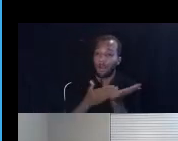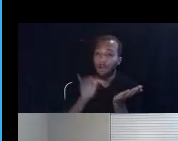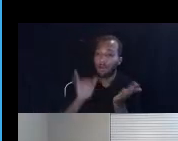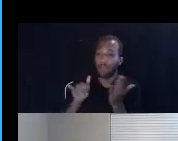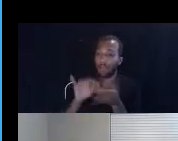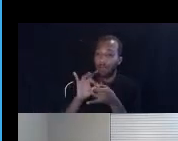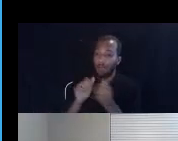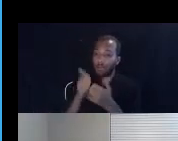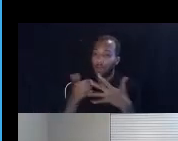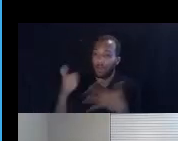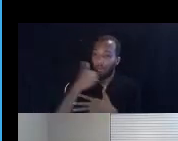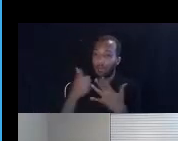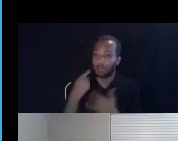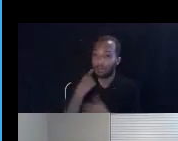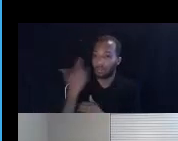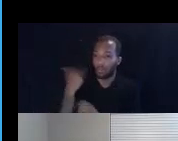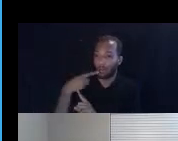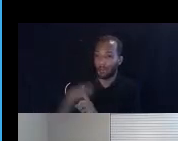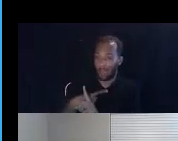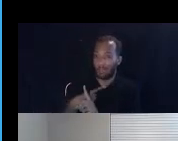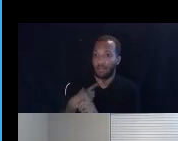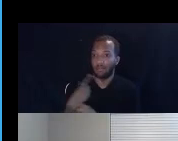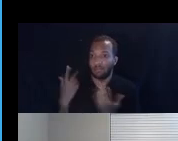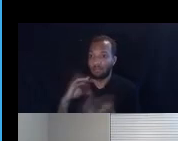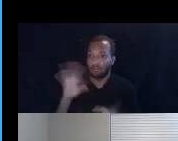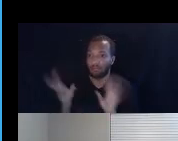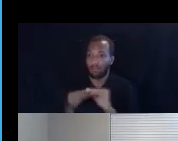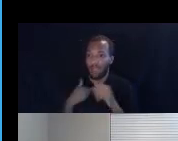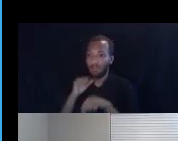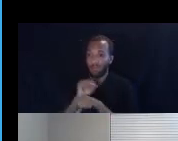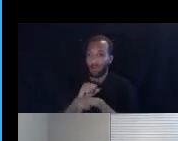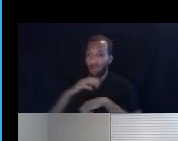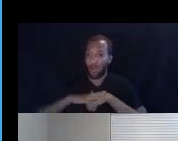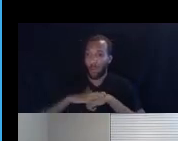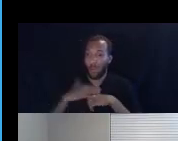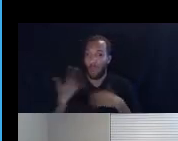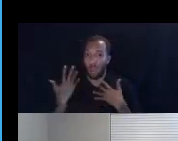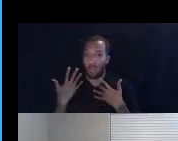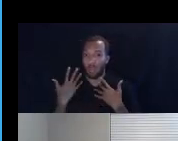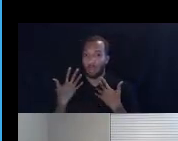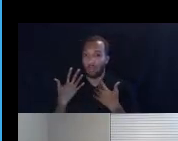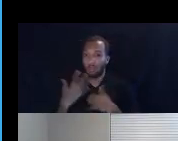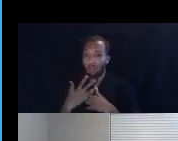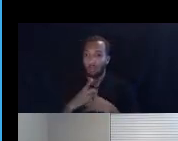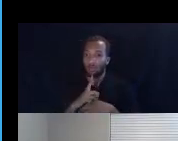in the last month alone, I've been working on extreme heat